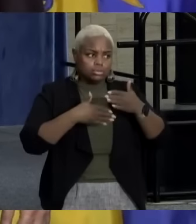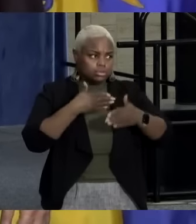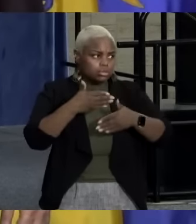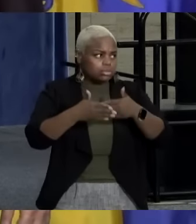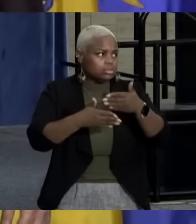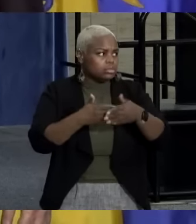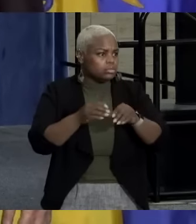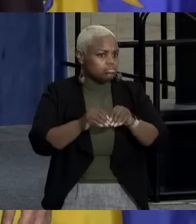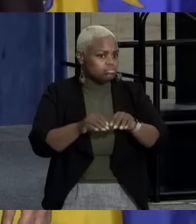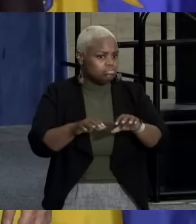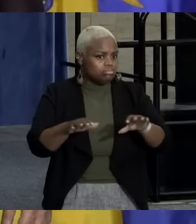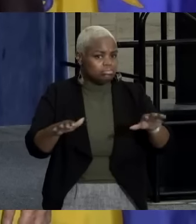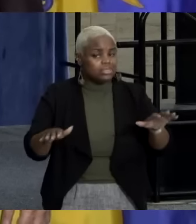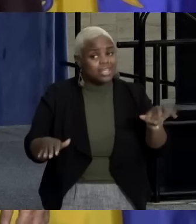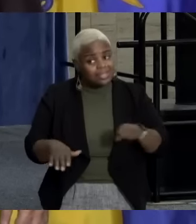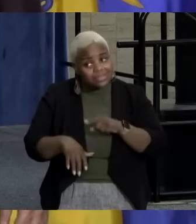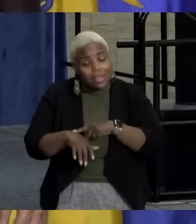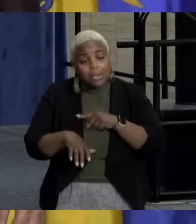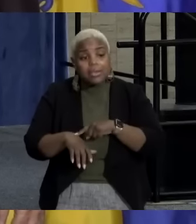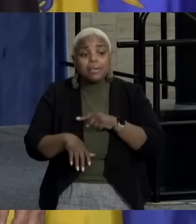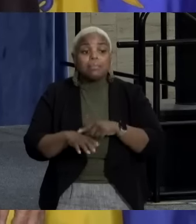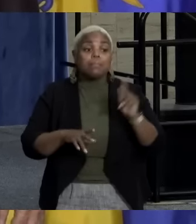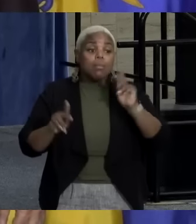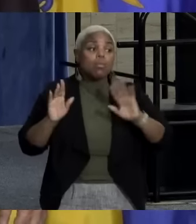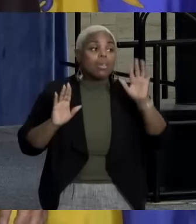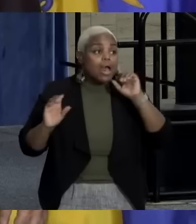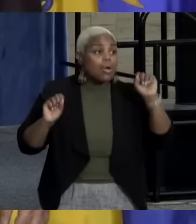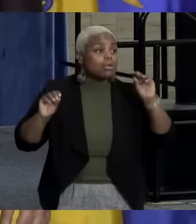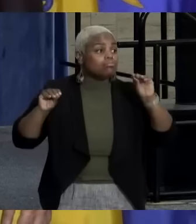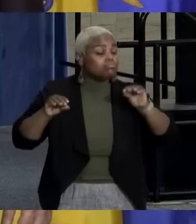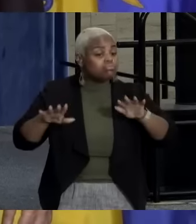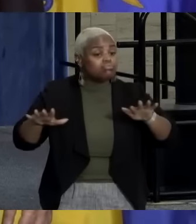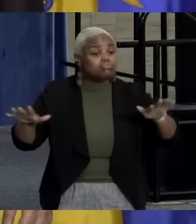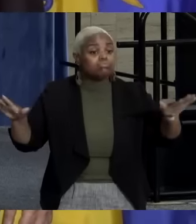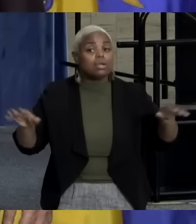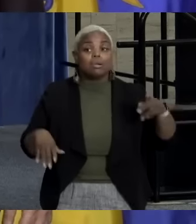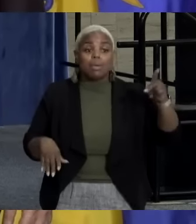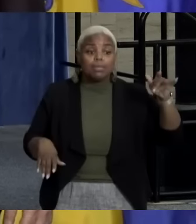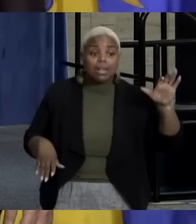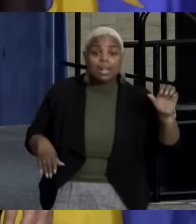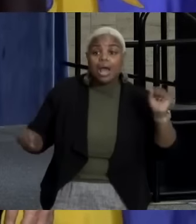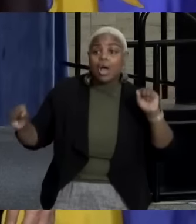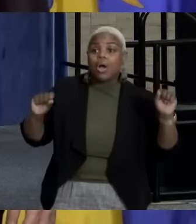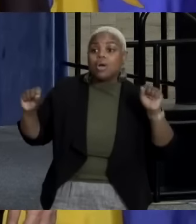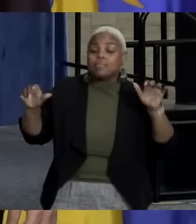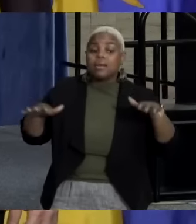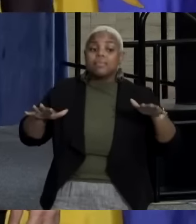are getting loud. The public is getting loud. And I actually think there's a lot of hope here. Tiffany Ryder: Thank you.